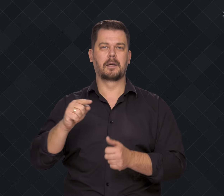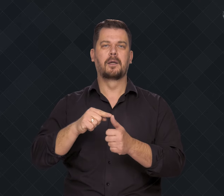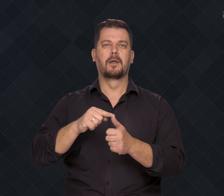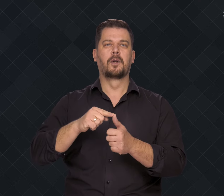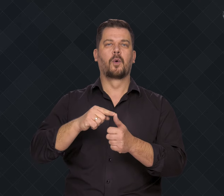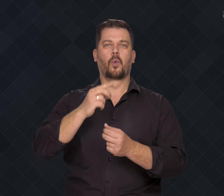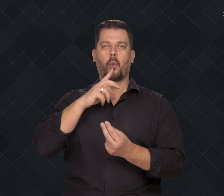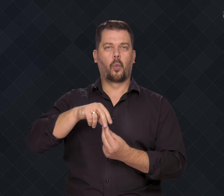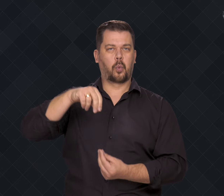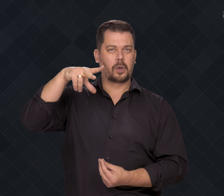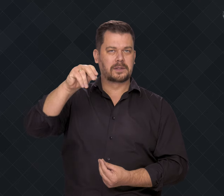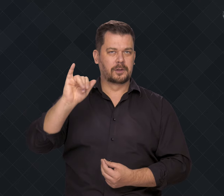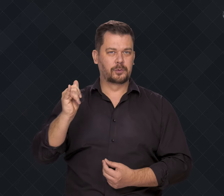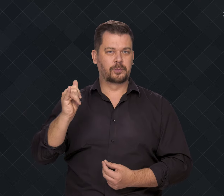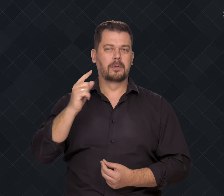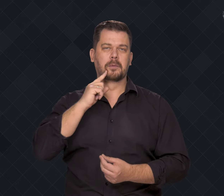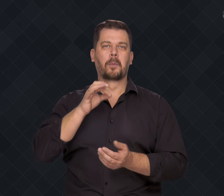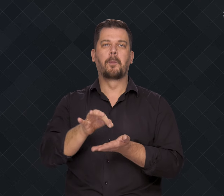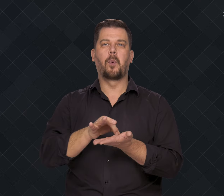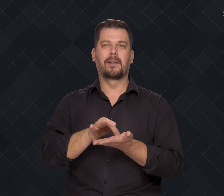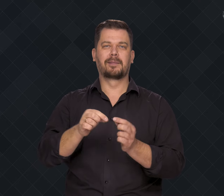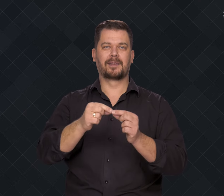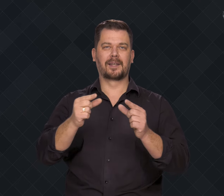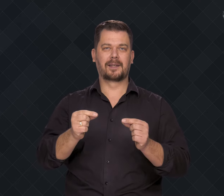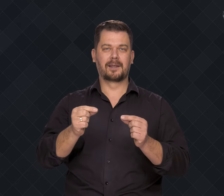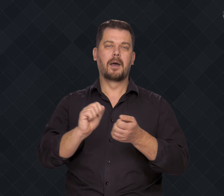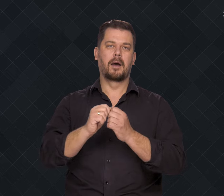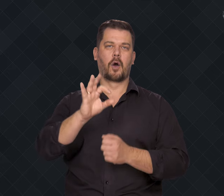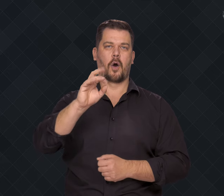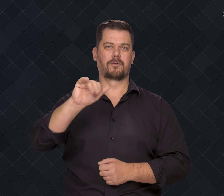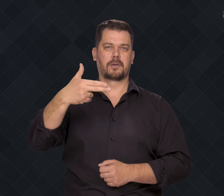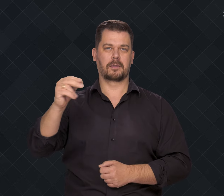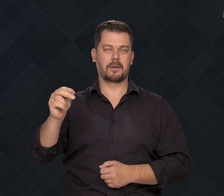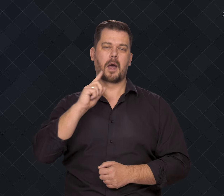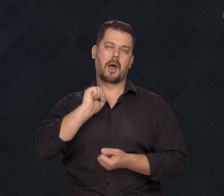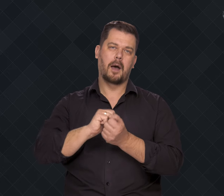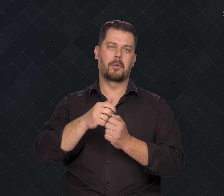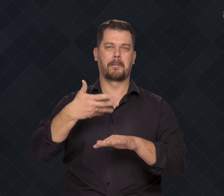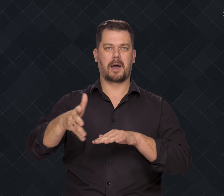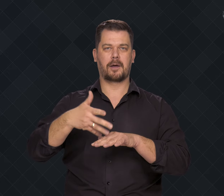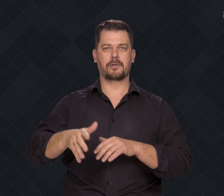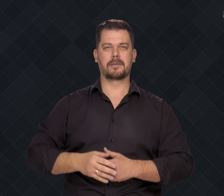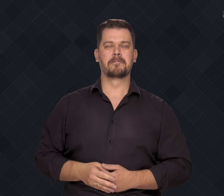products containing corn, including cornflakes; oat flakes; pasta.